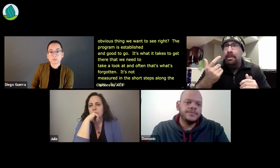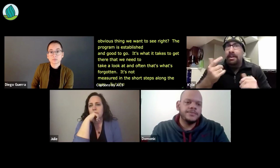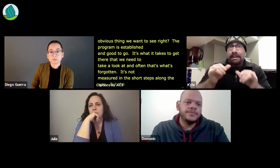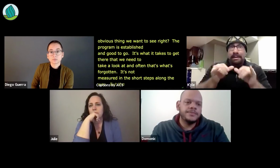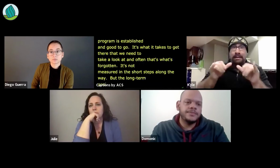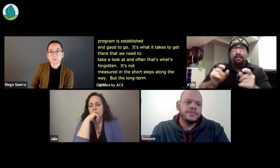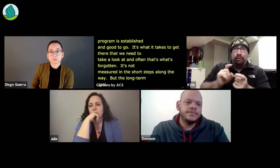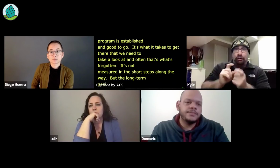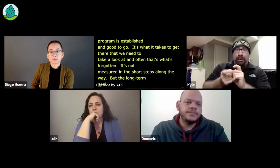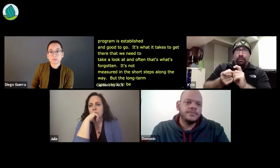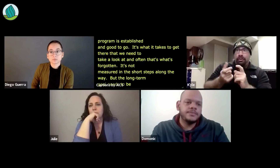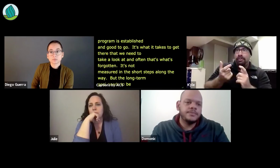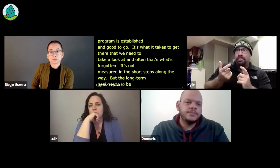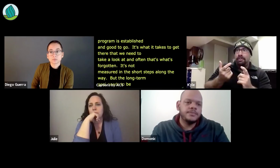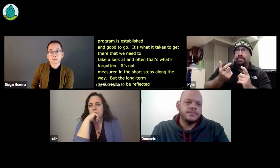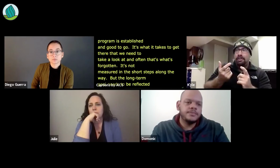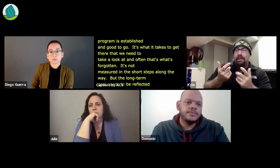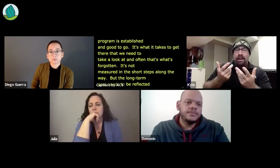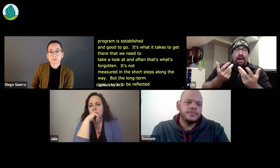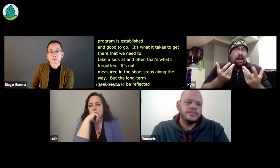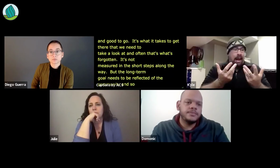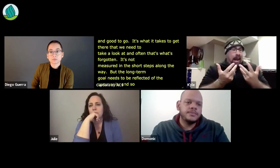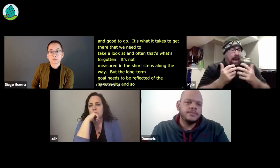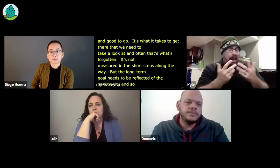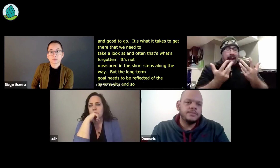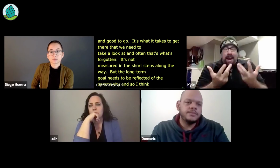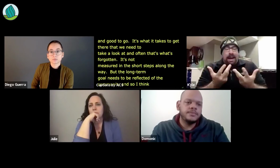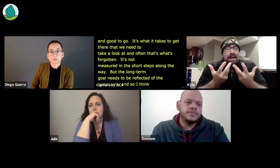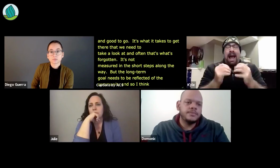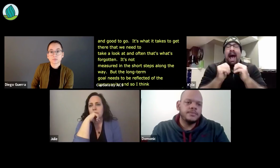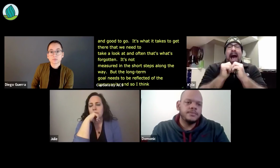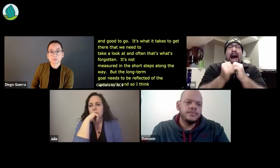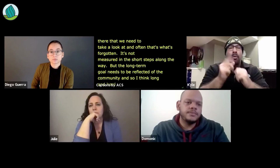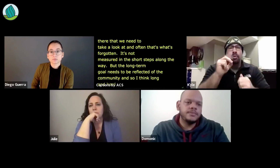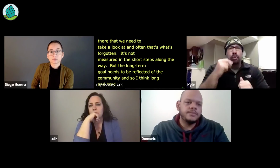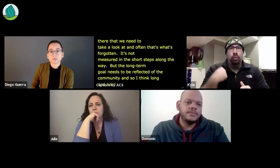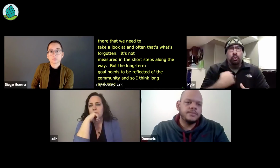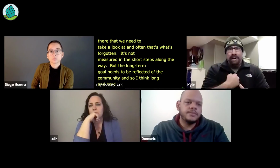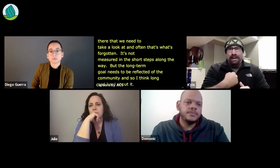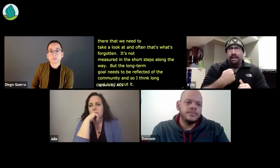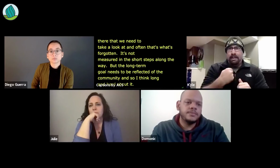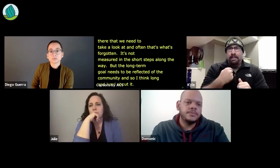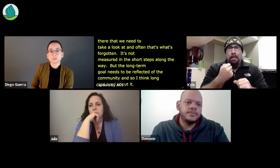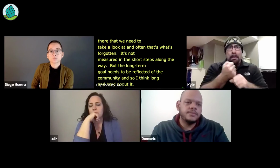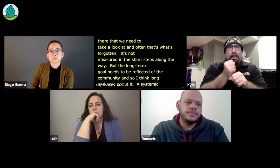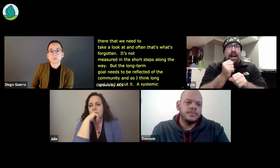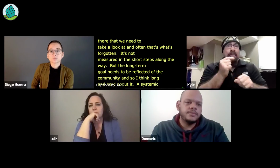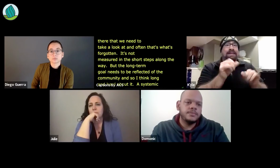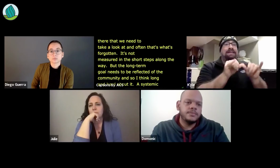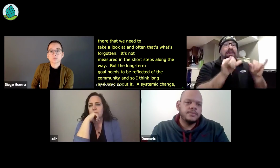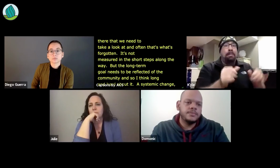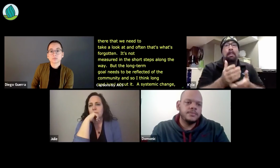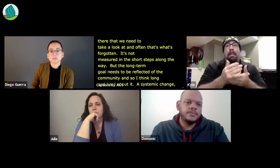What does it look like? Yes, but how do we make this system part of the system?